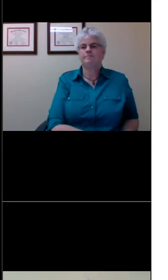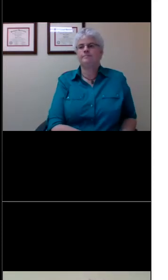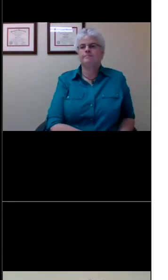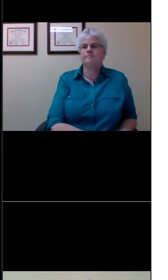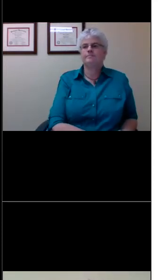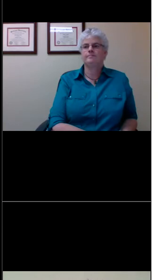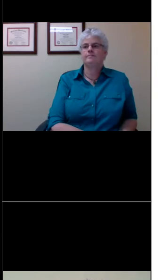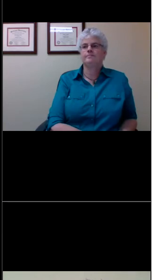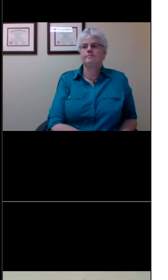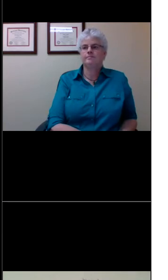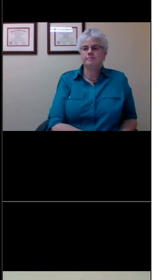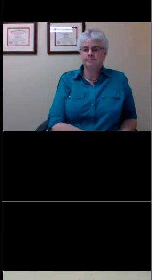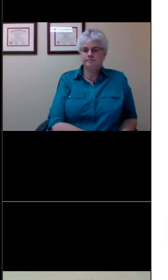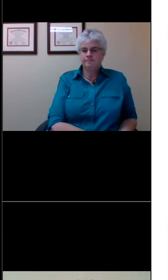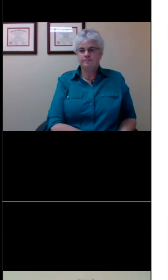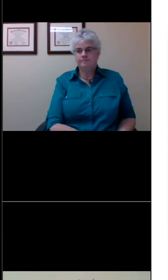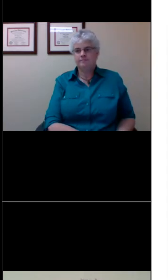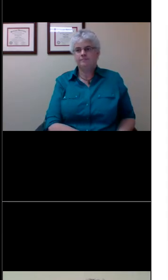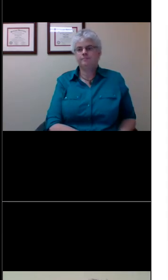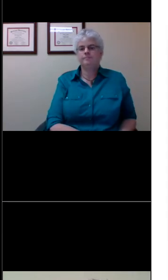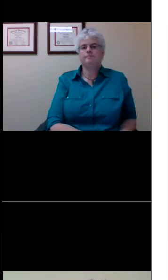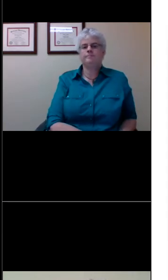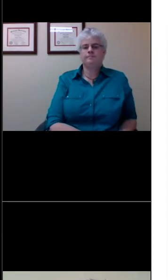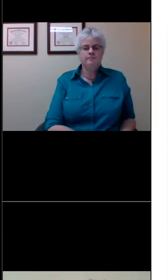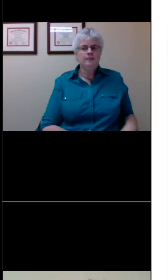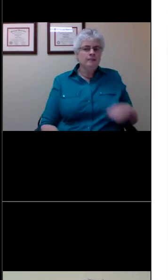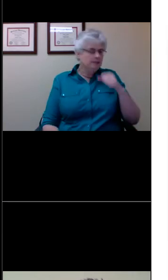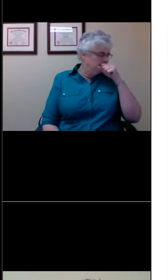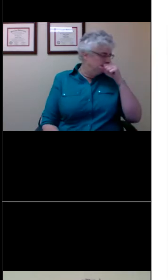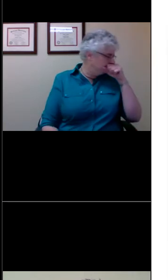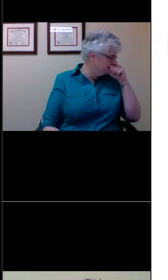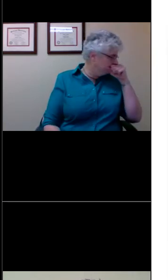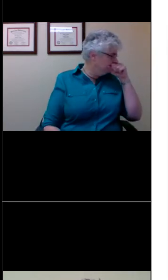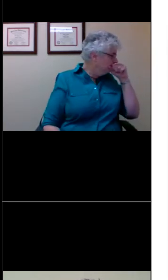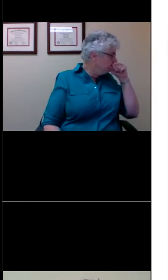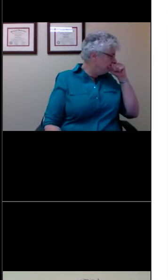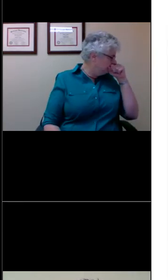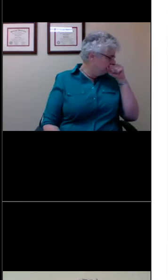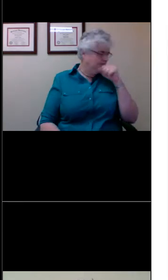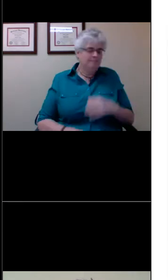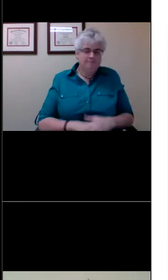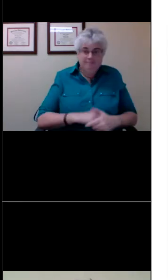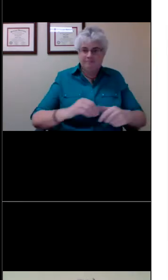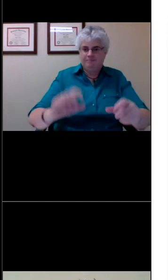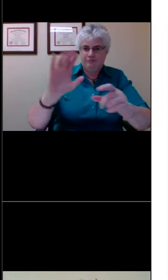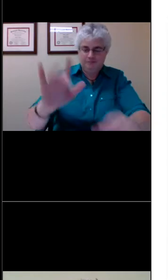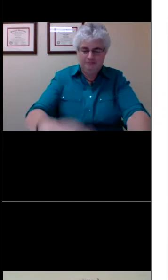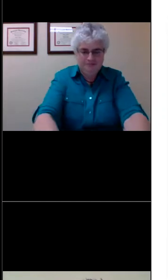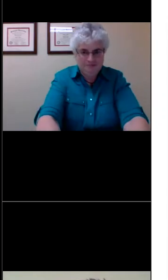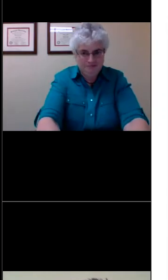more minutes. If you have any questions please go to type those into the chat